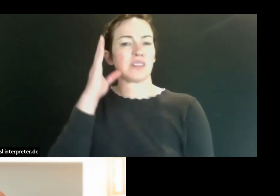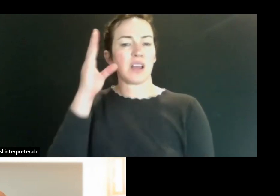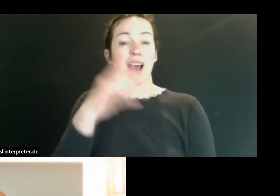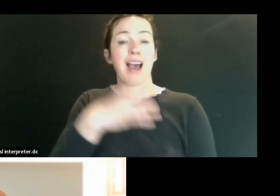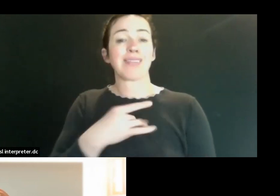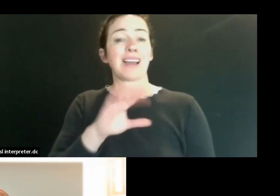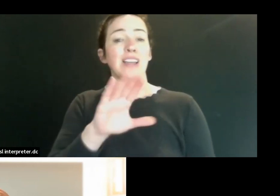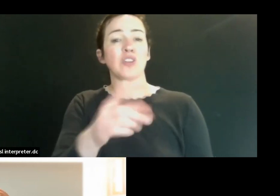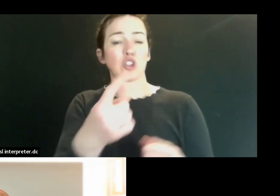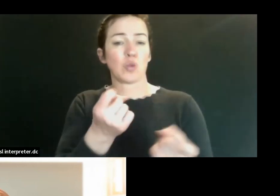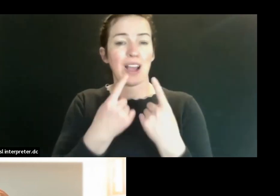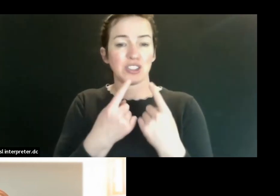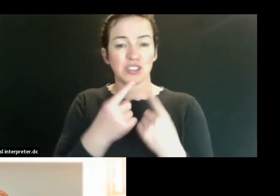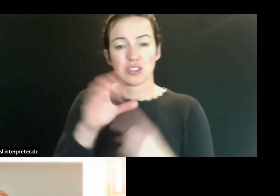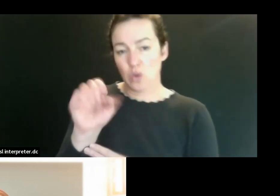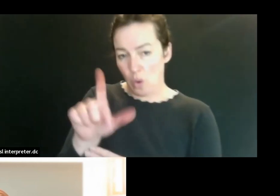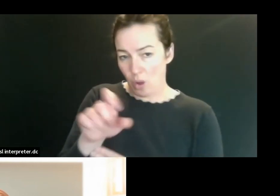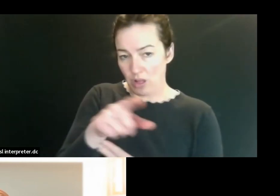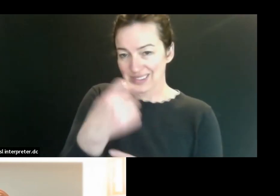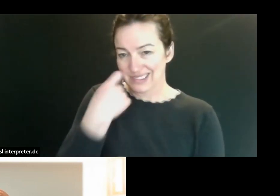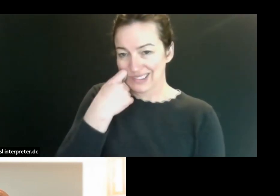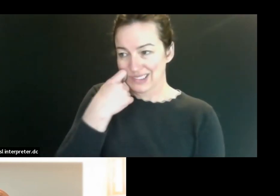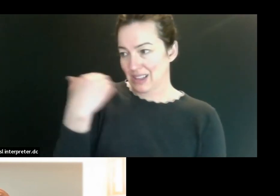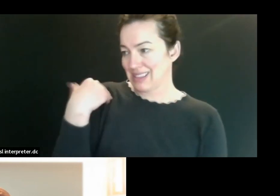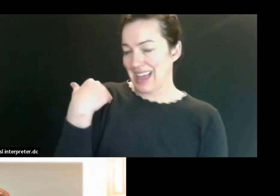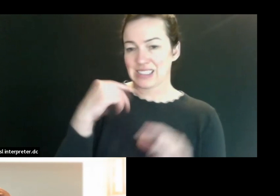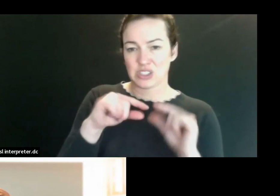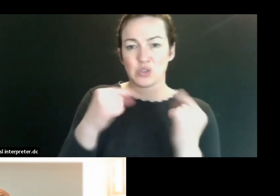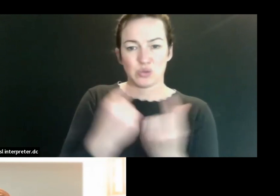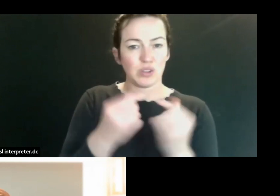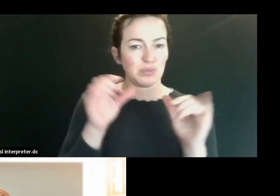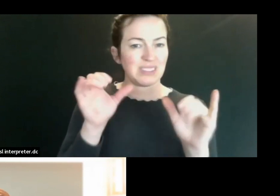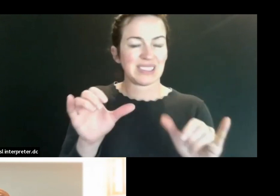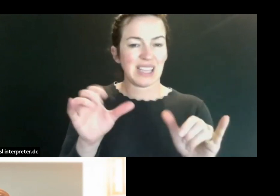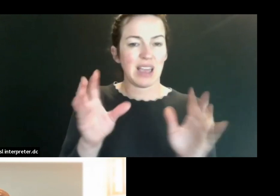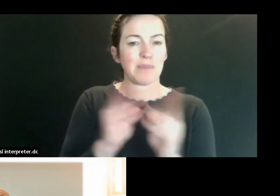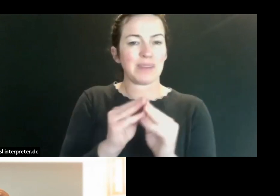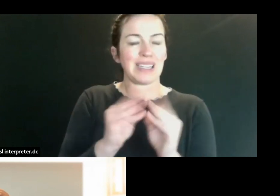I think it came up in the last working group, the first working group meeting that we had